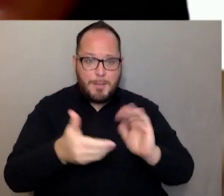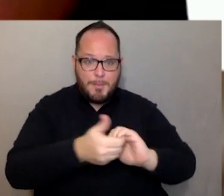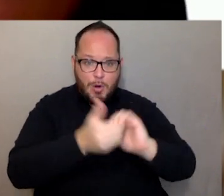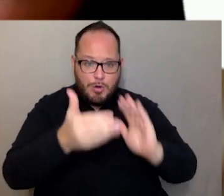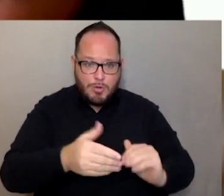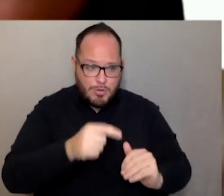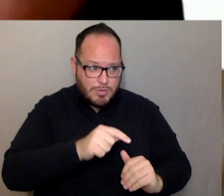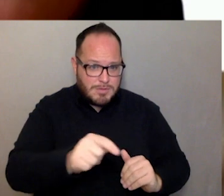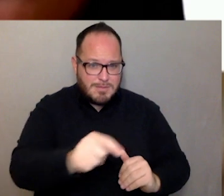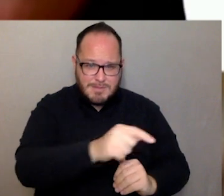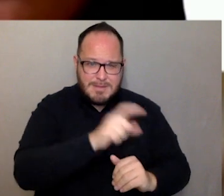OREGON WORKER RELIEF FUND TO ADVOCATE AT THE STATE LEVEL, BUT